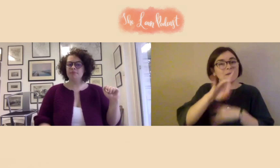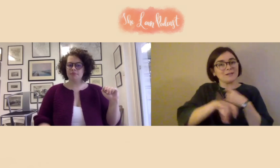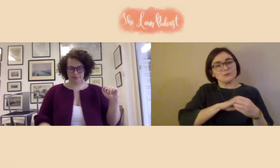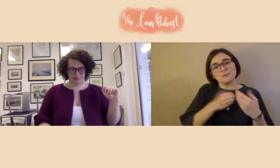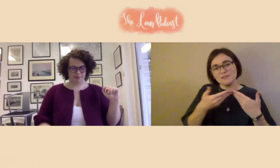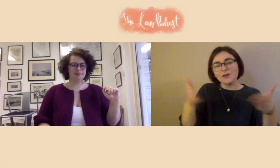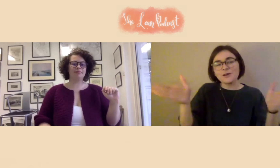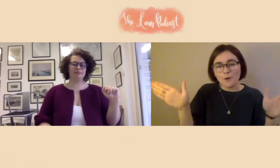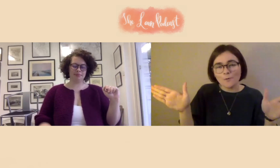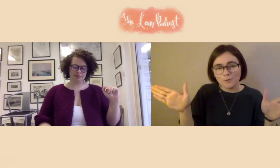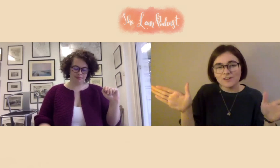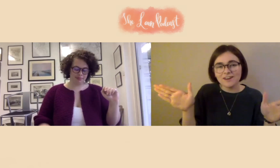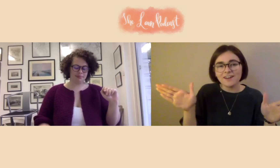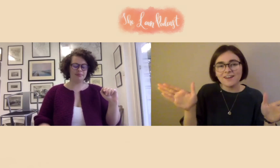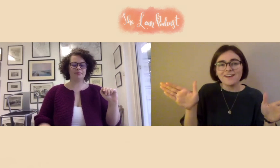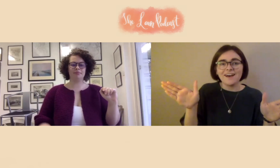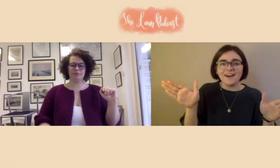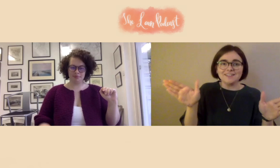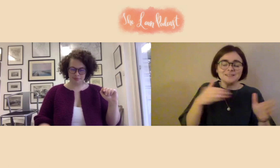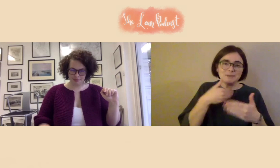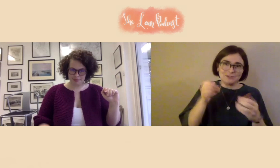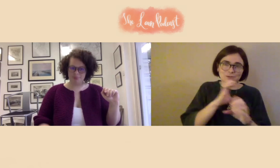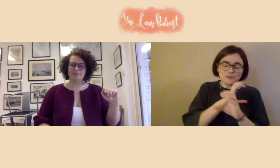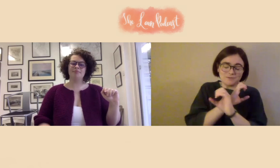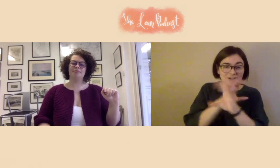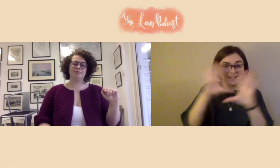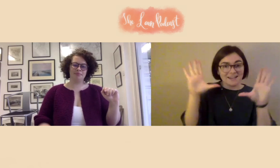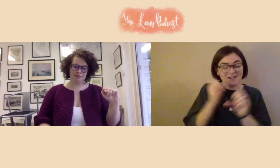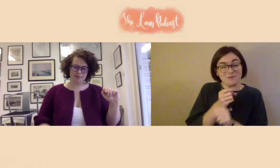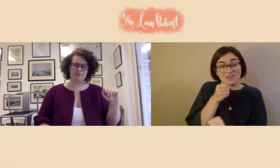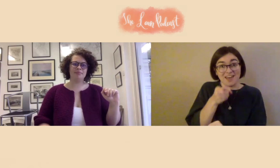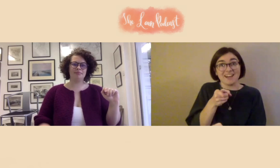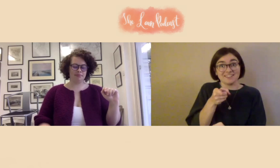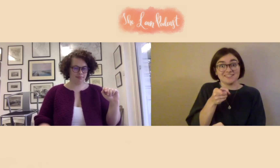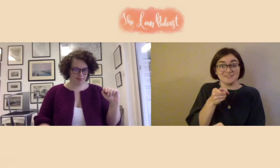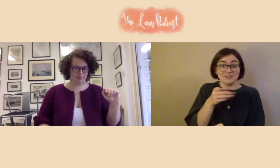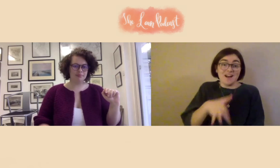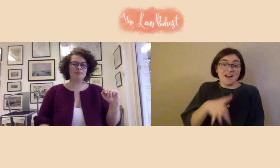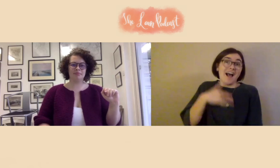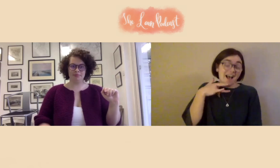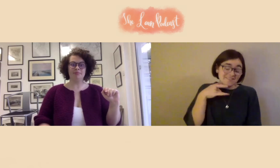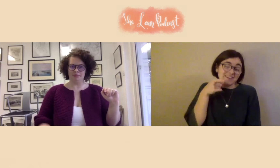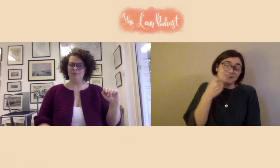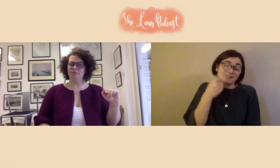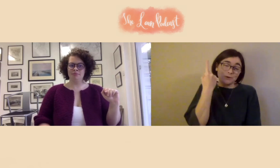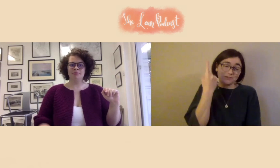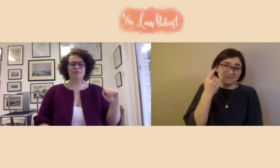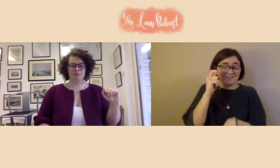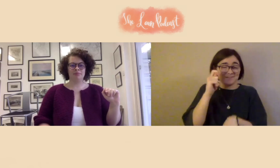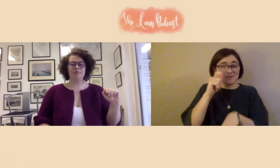and actually share those concerns with everyone there. And I feel like that's one of the best ways to actually work together